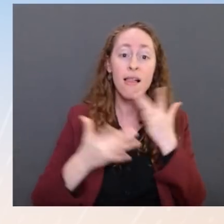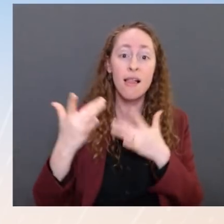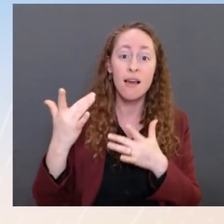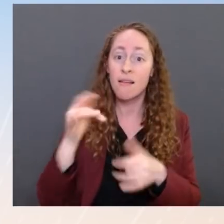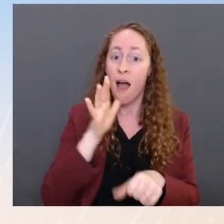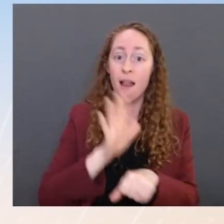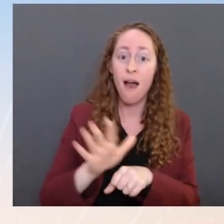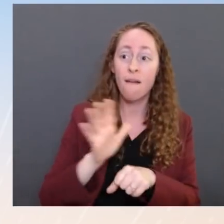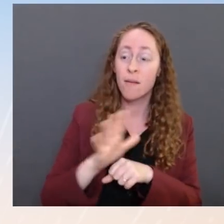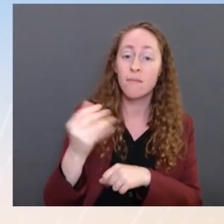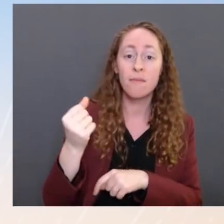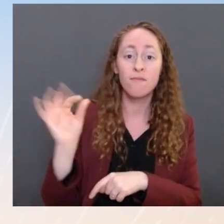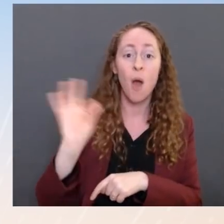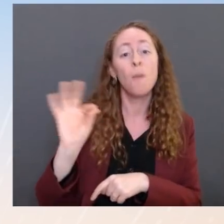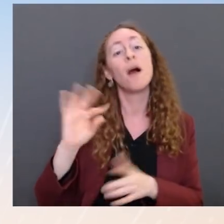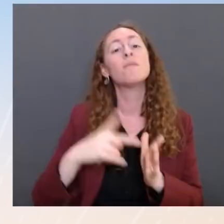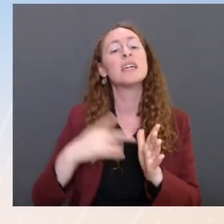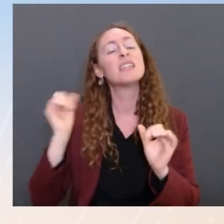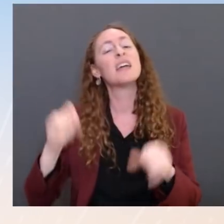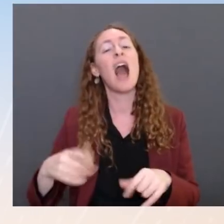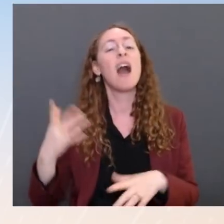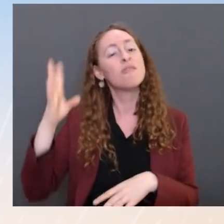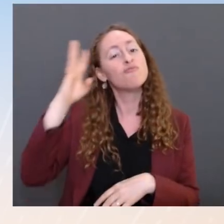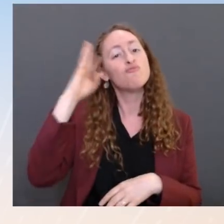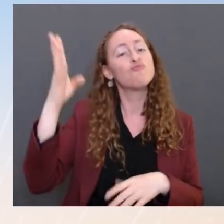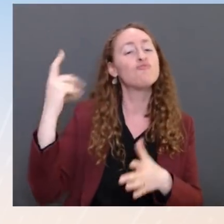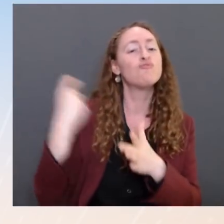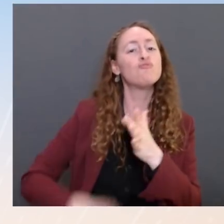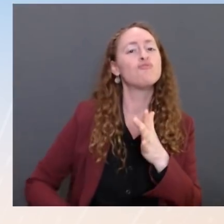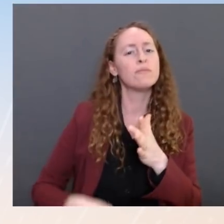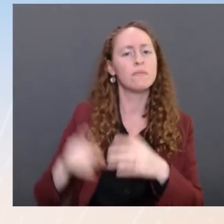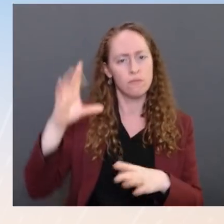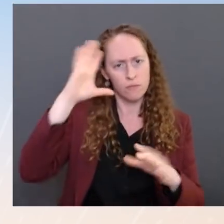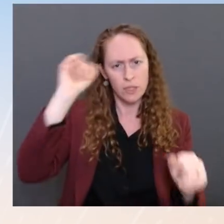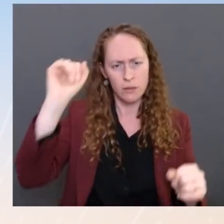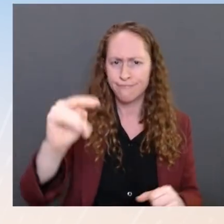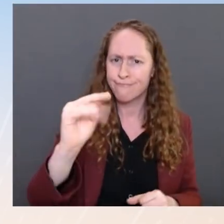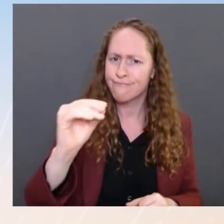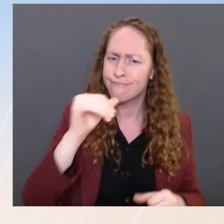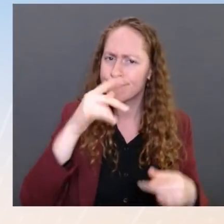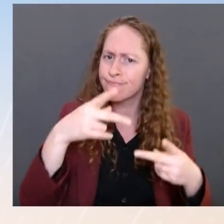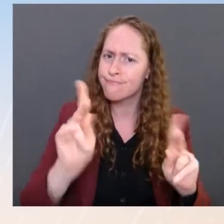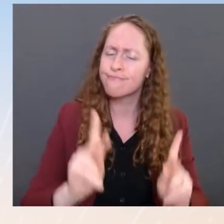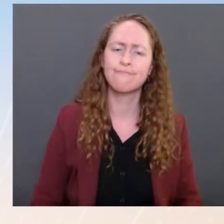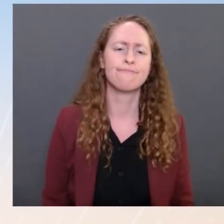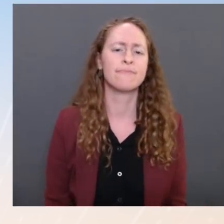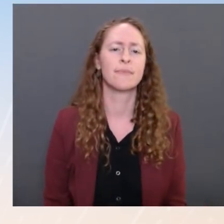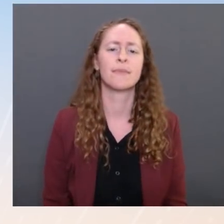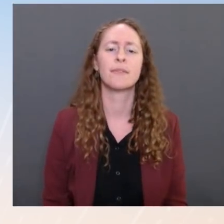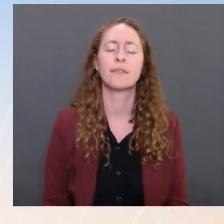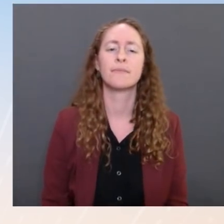The Biden-Harris administration will continue to monitor this situation and identify other ways we can support the safe